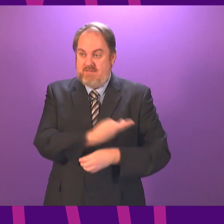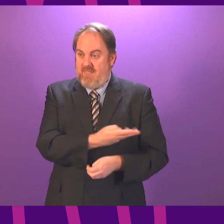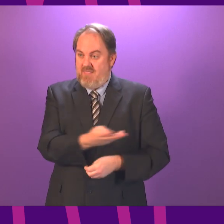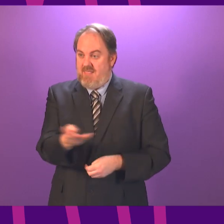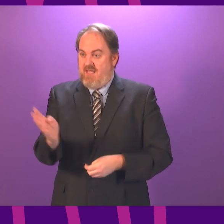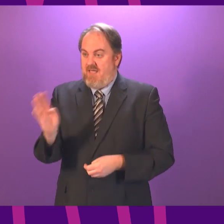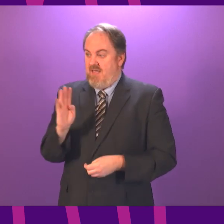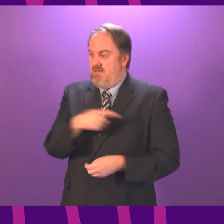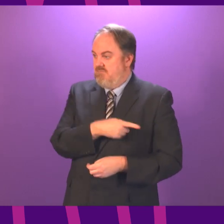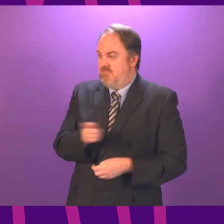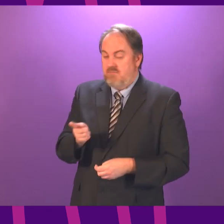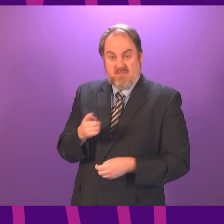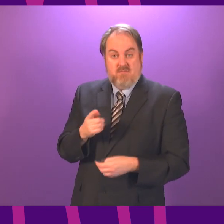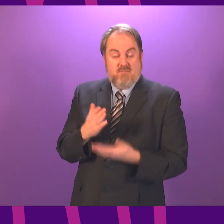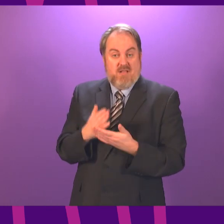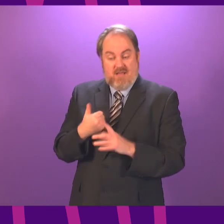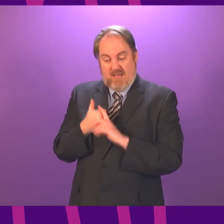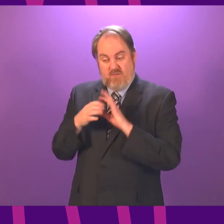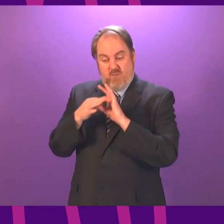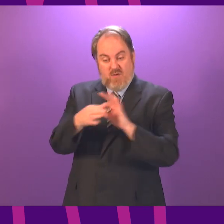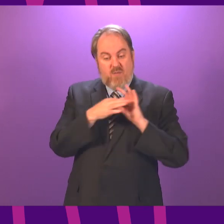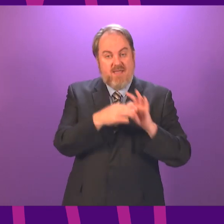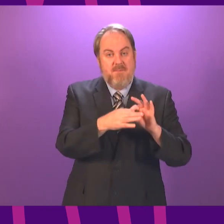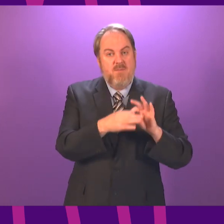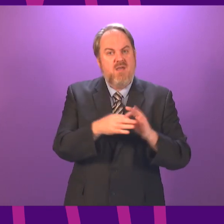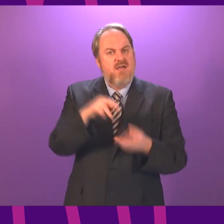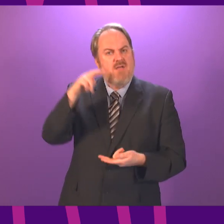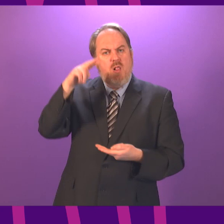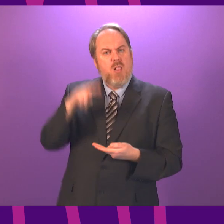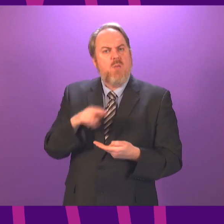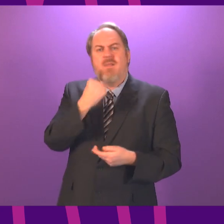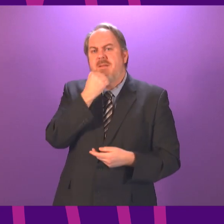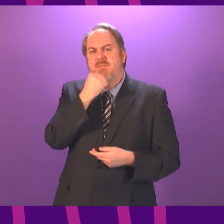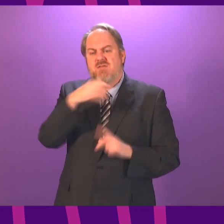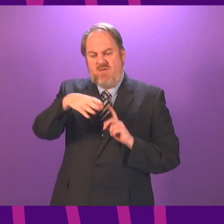that we have a lower number of cases than other parts of the UK have. We also have a